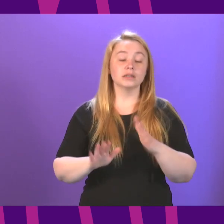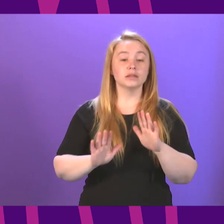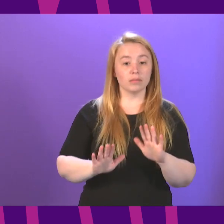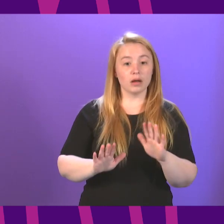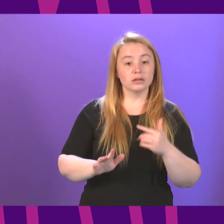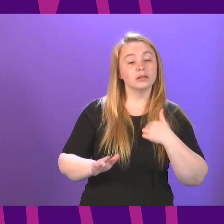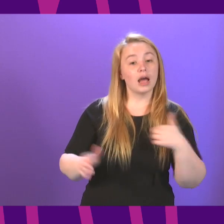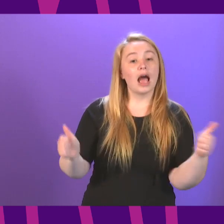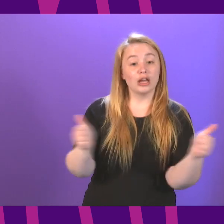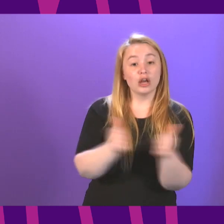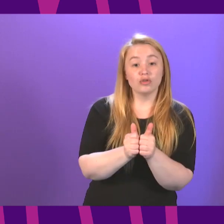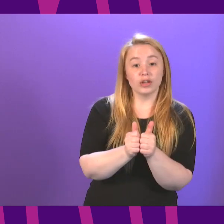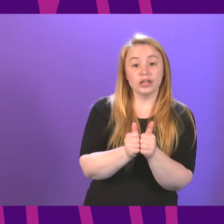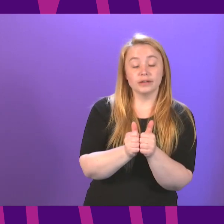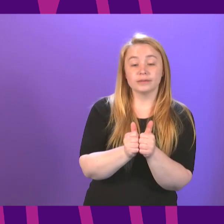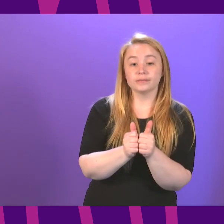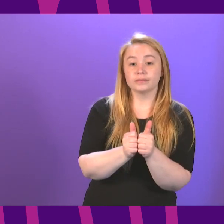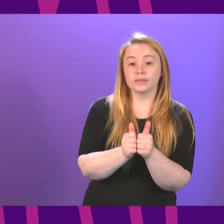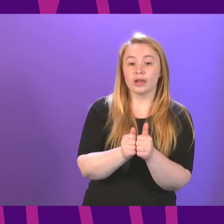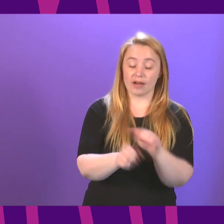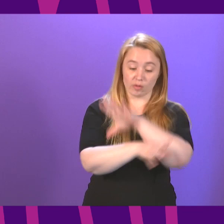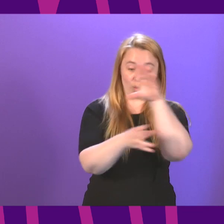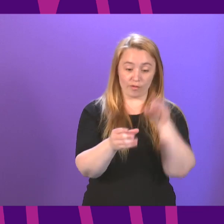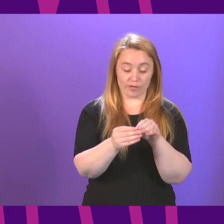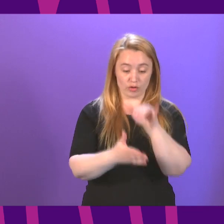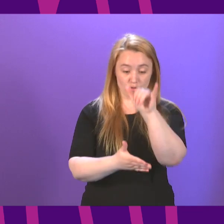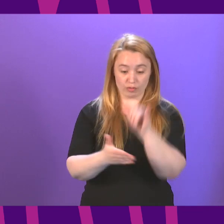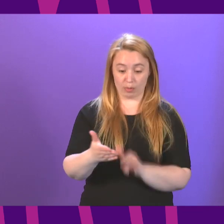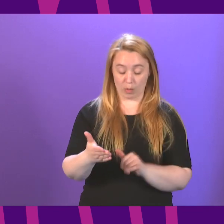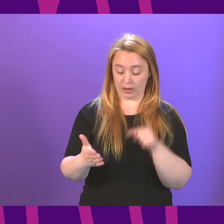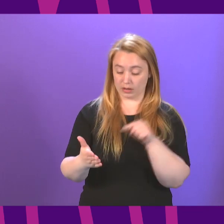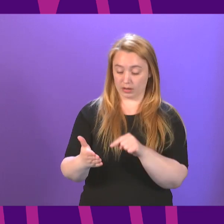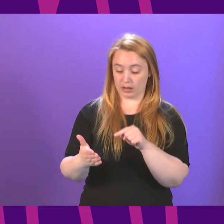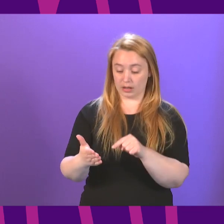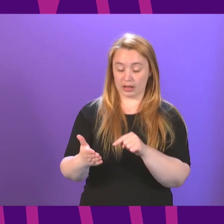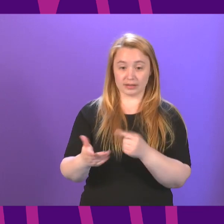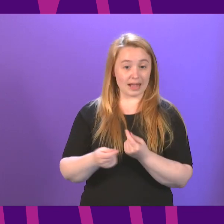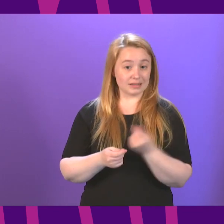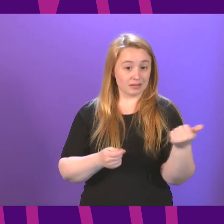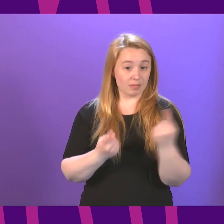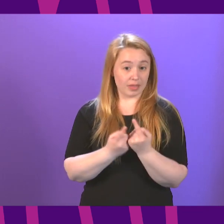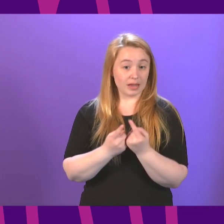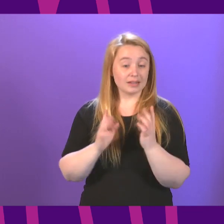comes through in the overview report, that among the lessons to be learned by the health board